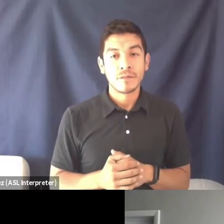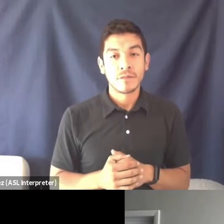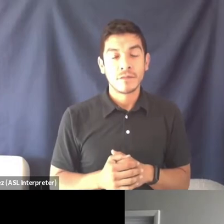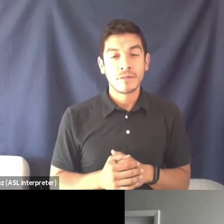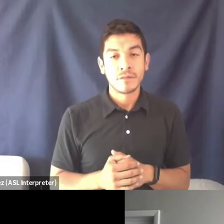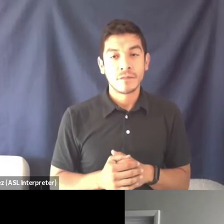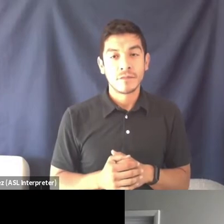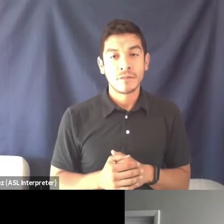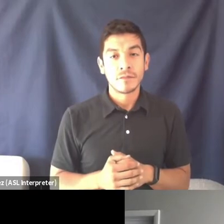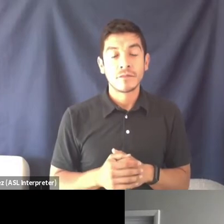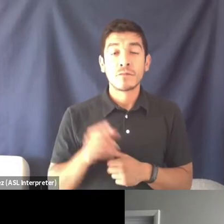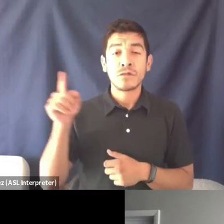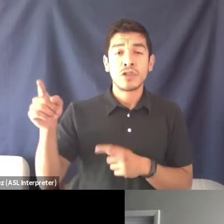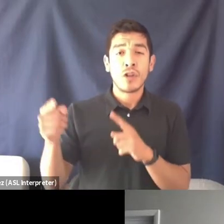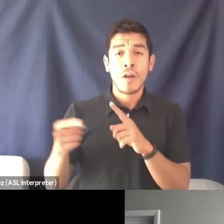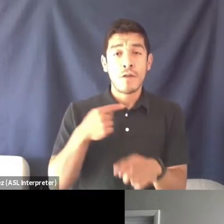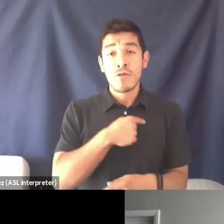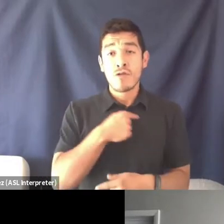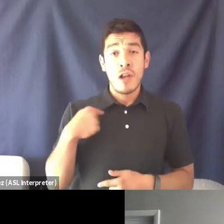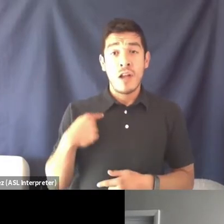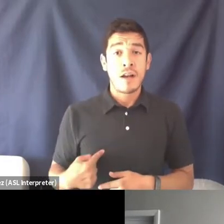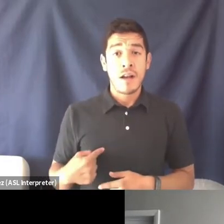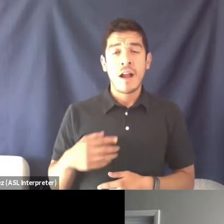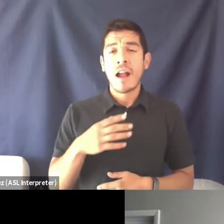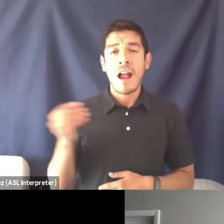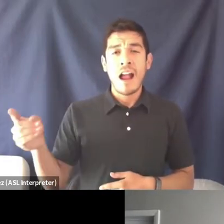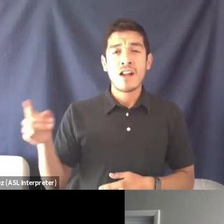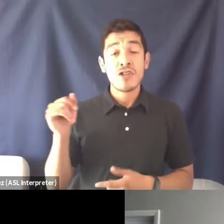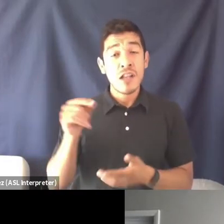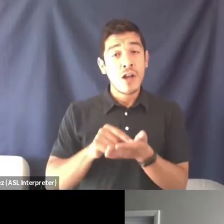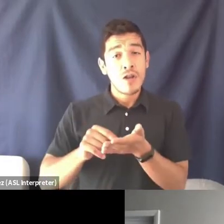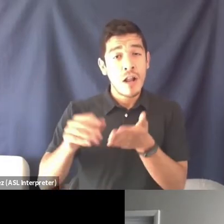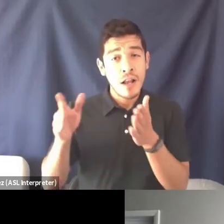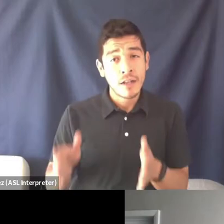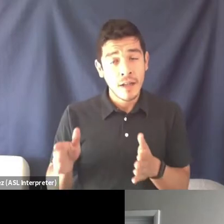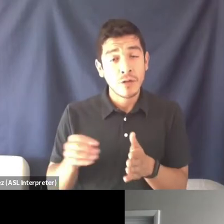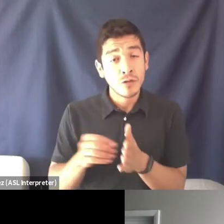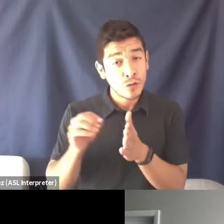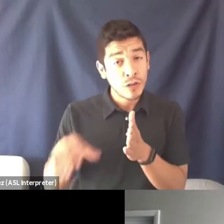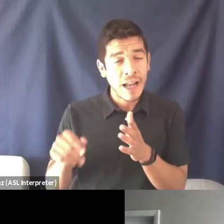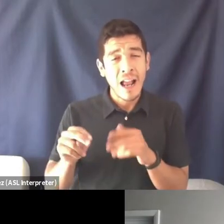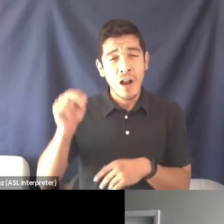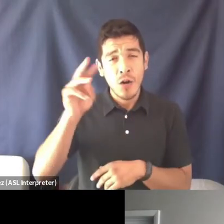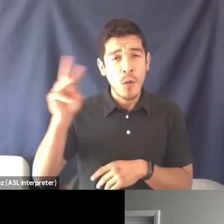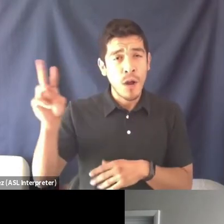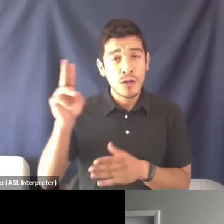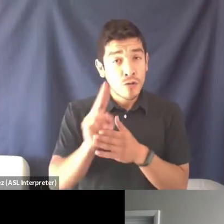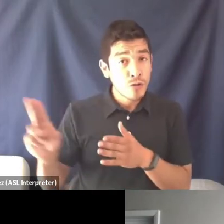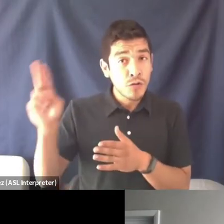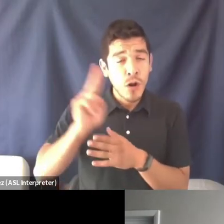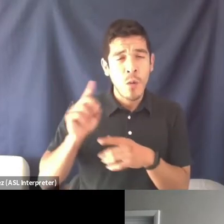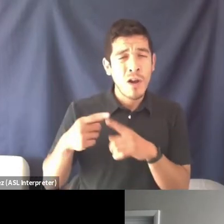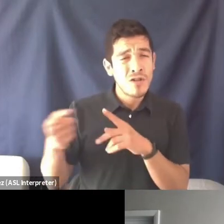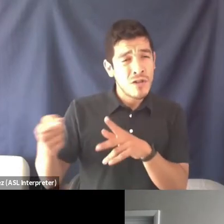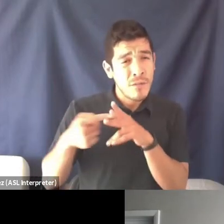is from China and was a film, sorry, a journalism student at Northwestern university. When she began making "Finding Yingying".